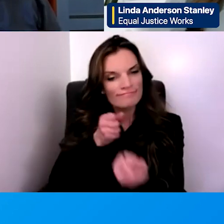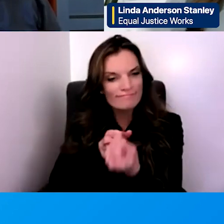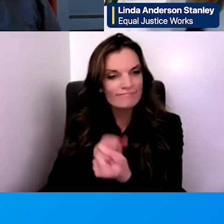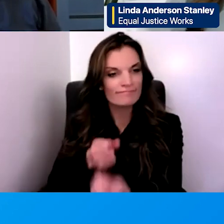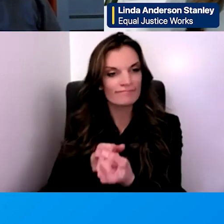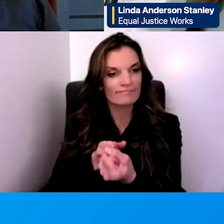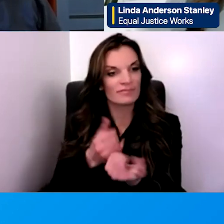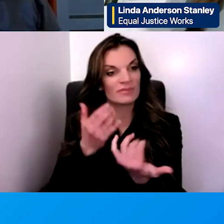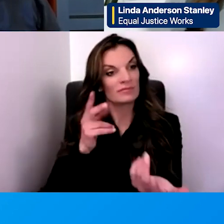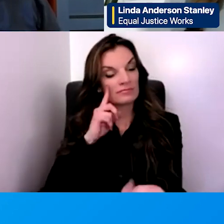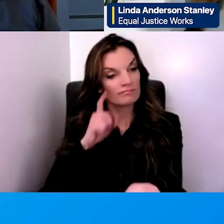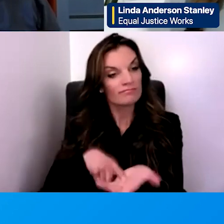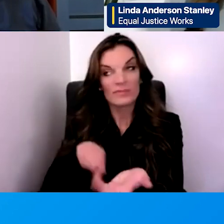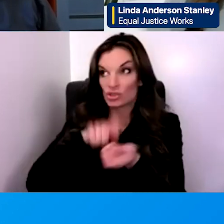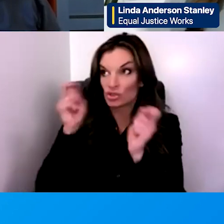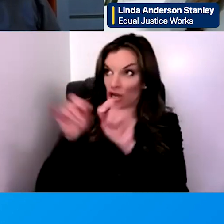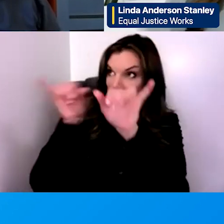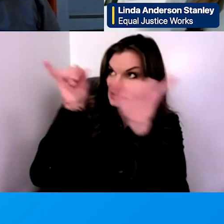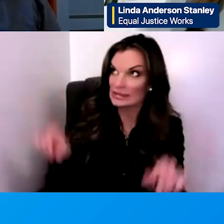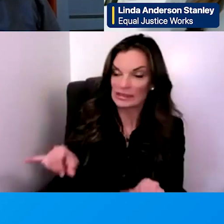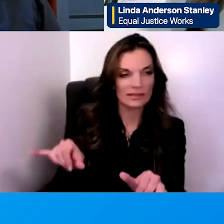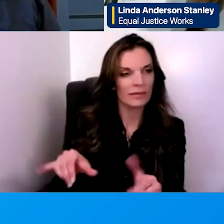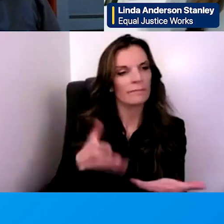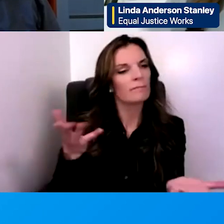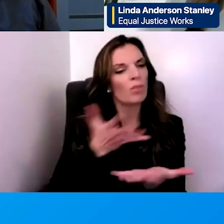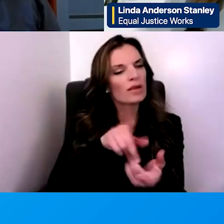represented what was wrong? So we will start with Ariadna.